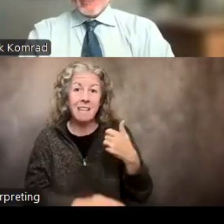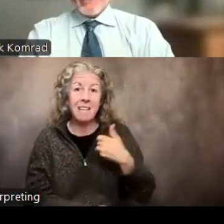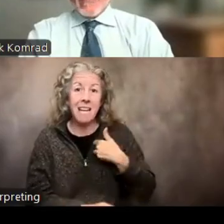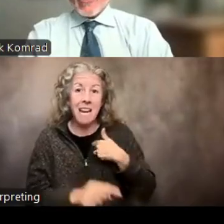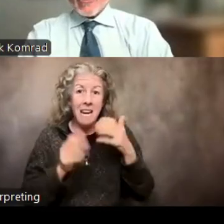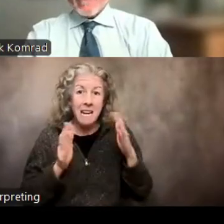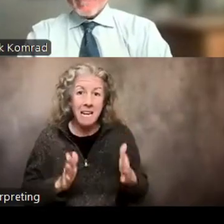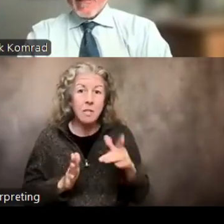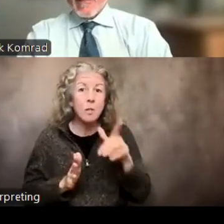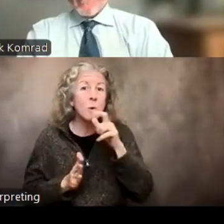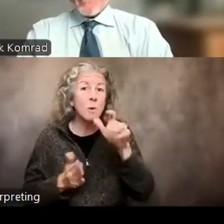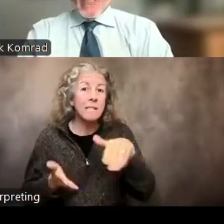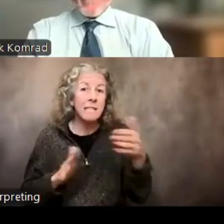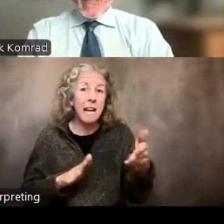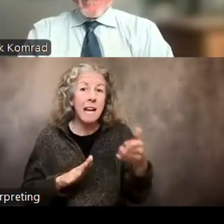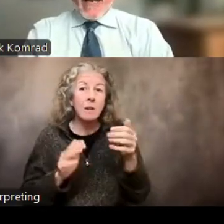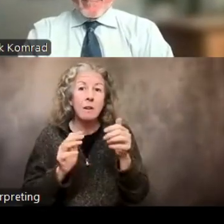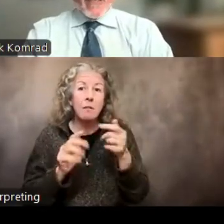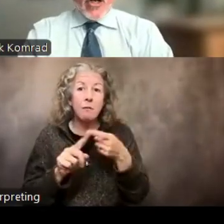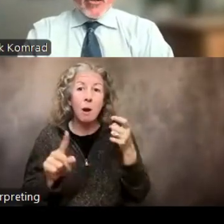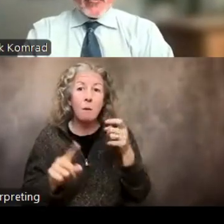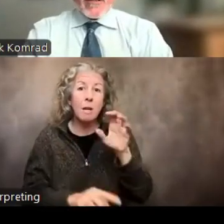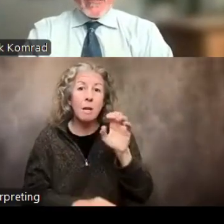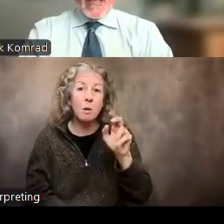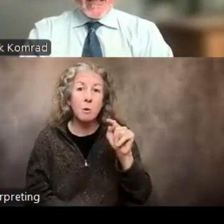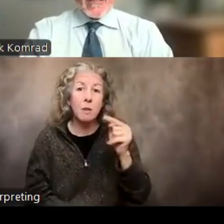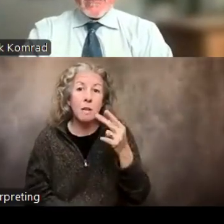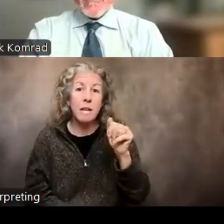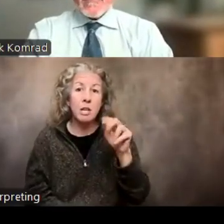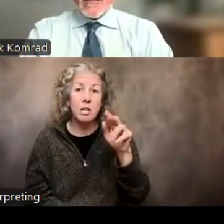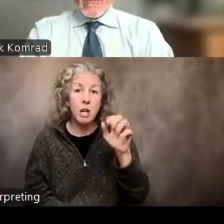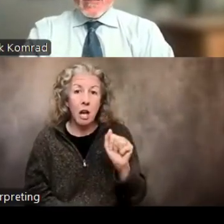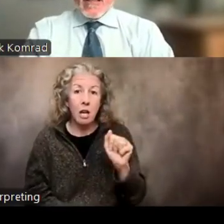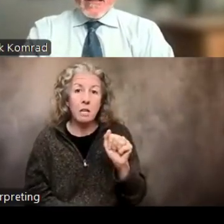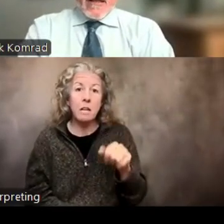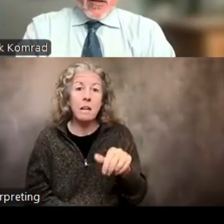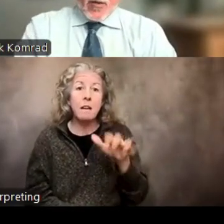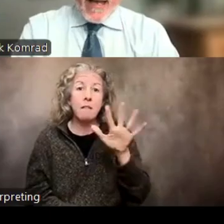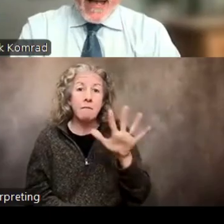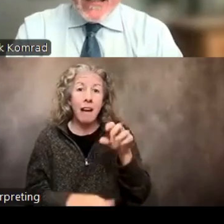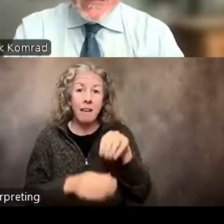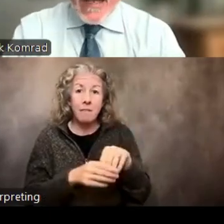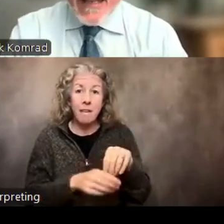euthanasia, five out of every 100 Canadians in Quebec, seven